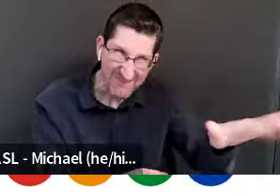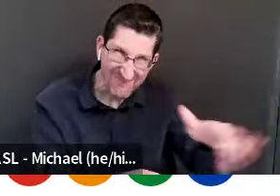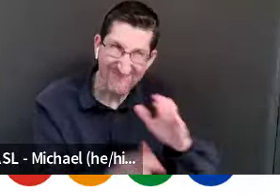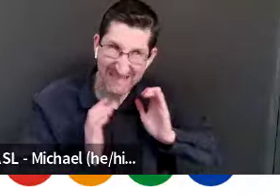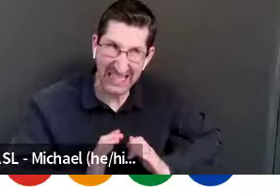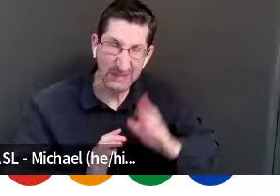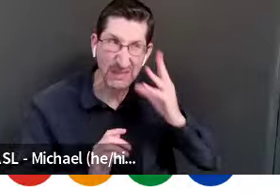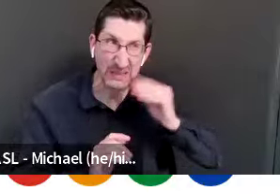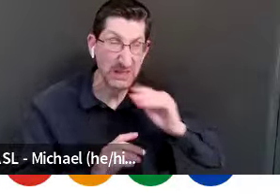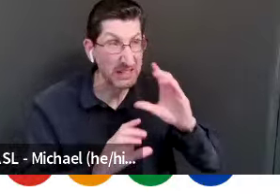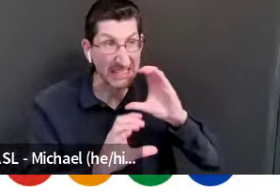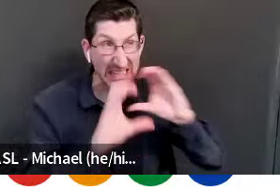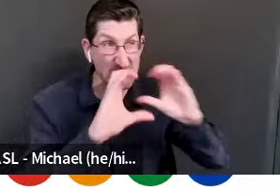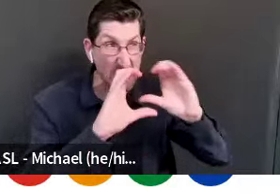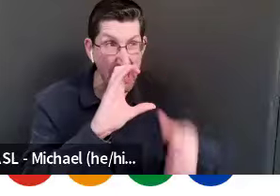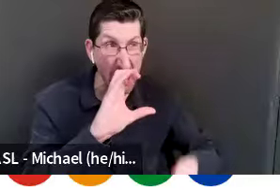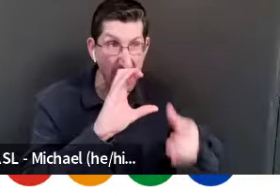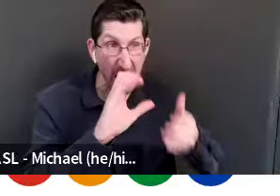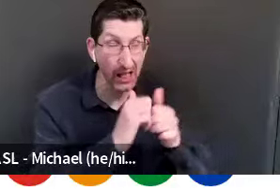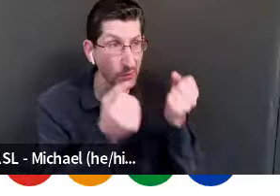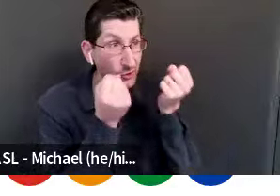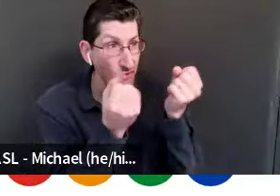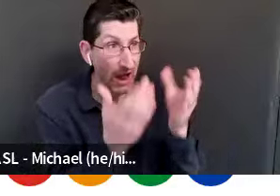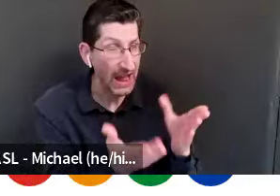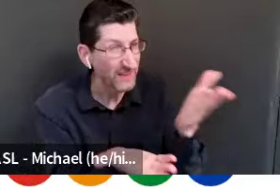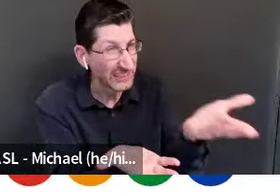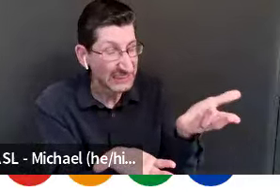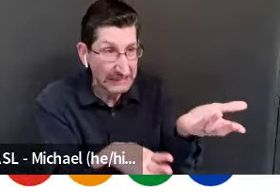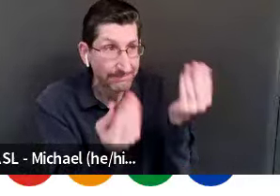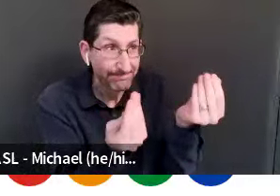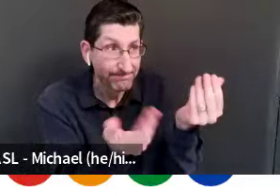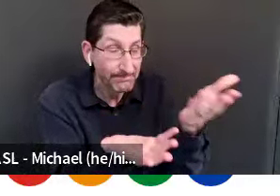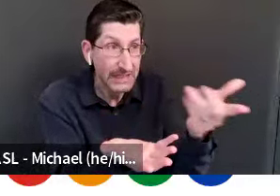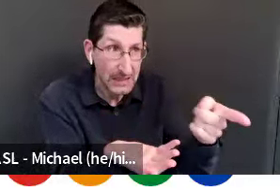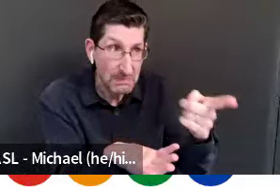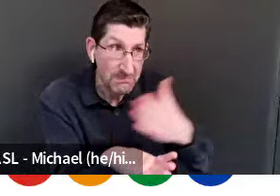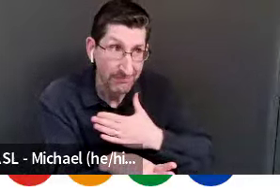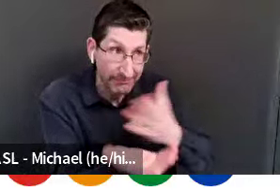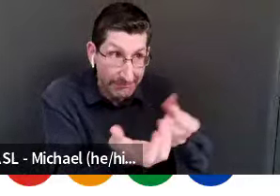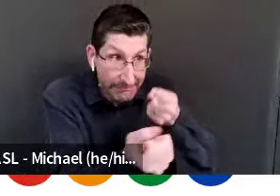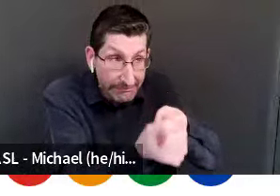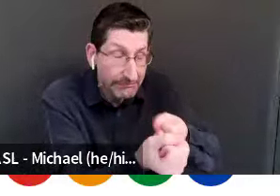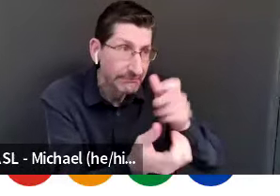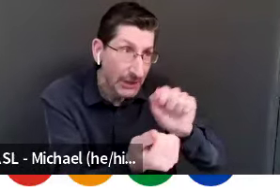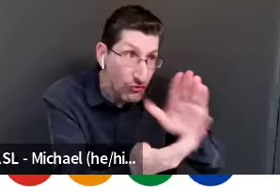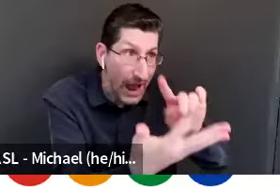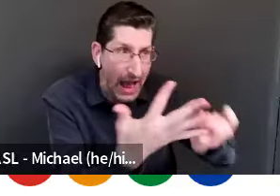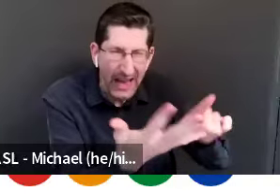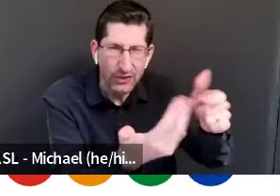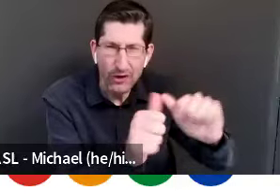AWARE. CUSTOMERS ARE EXPERIENCING THE ISSUES AND MAKE SURE THEY ARE AT